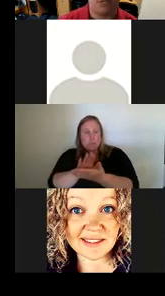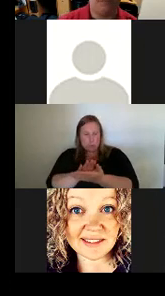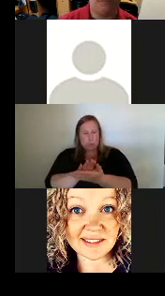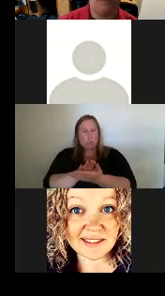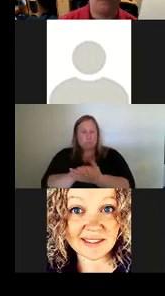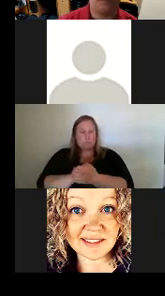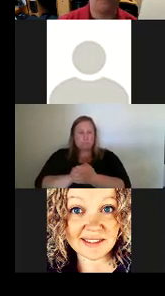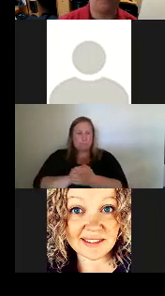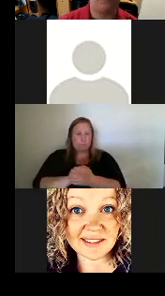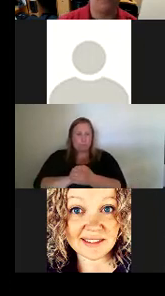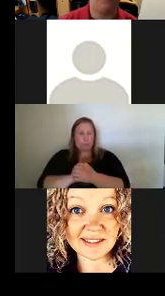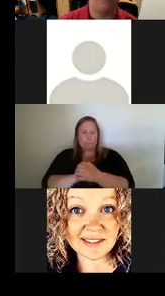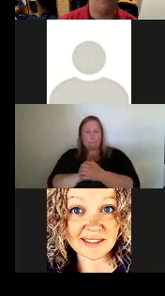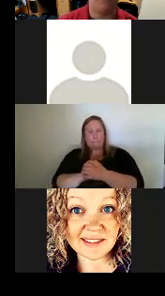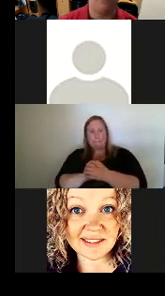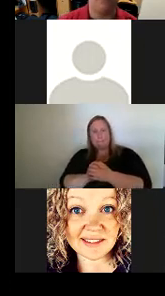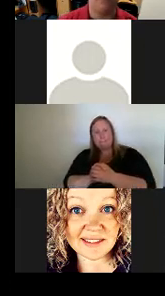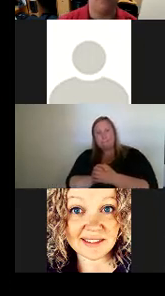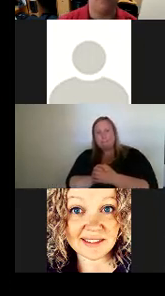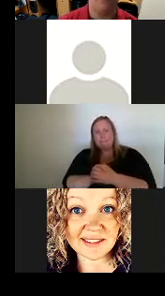AS WELL.